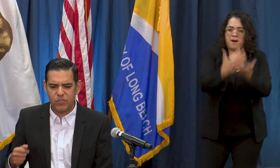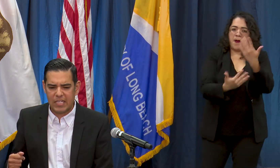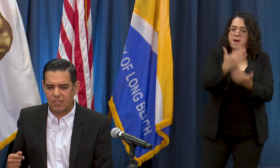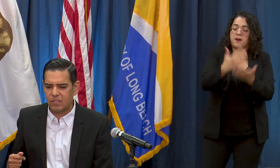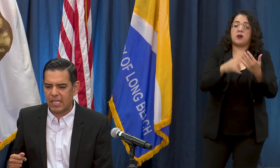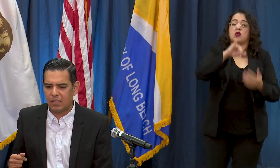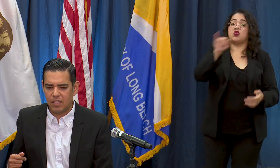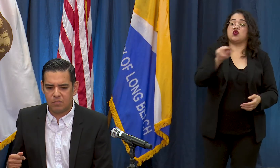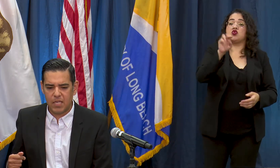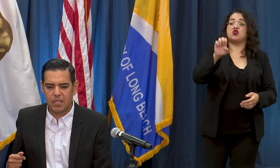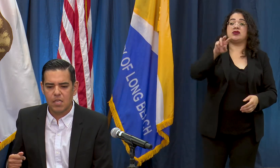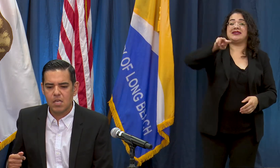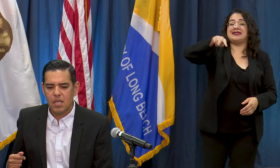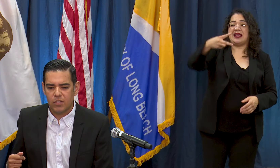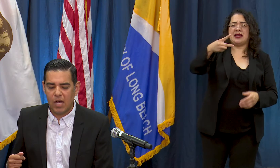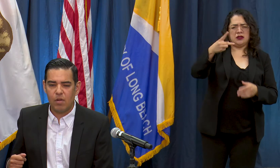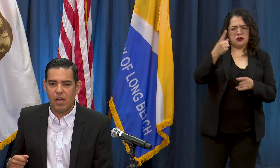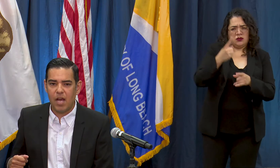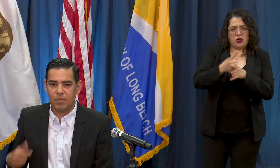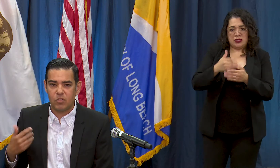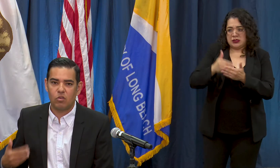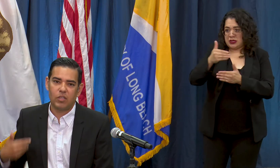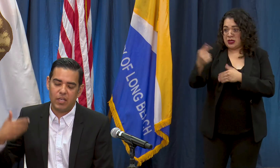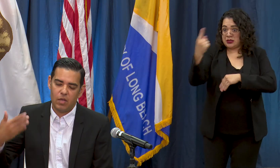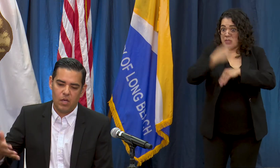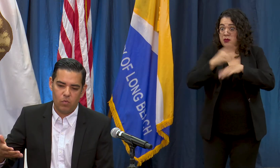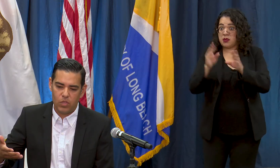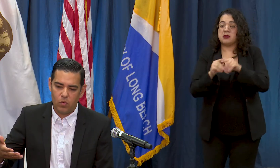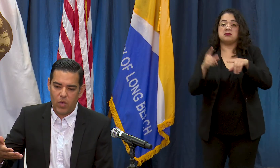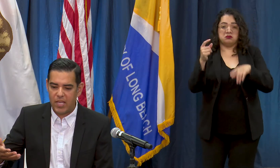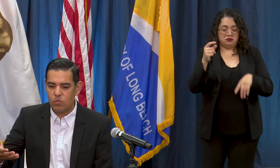the 2nd is the day, the next meeting and so I'm gonna certainly you know weigh in